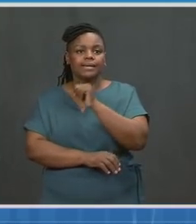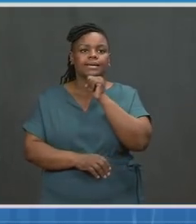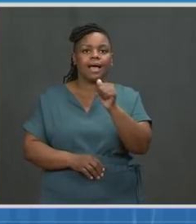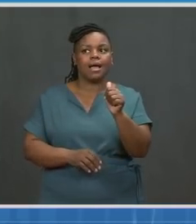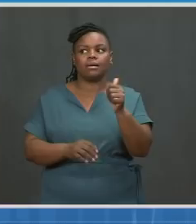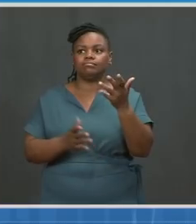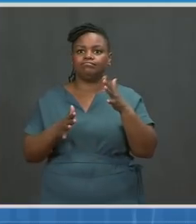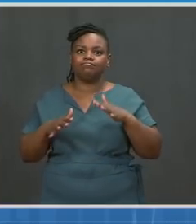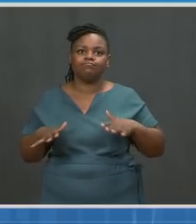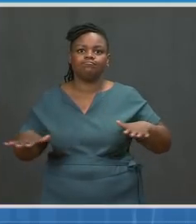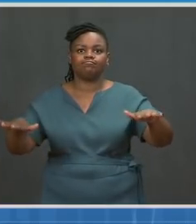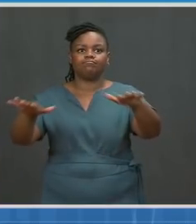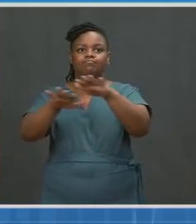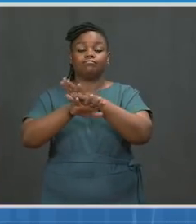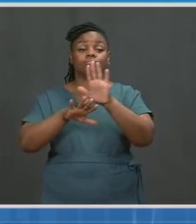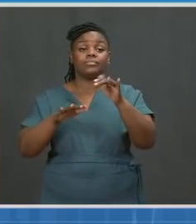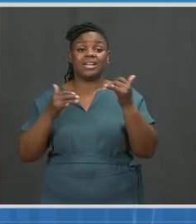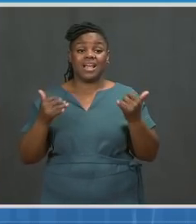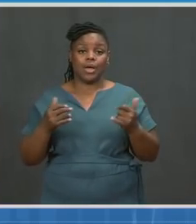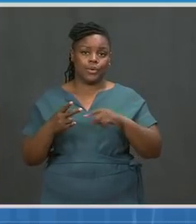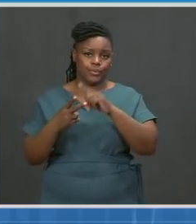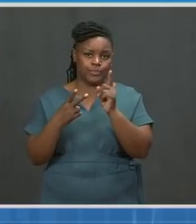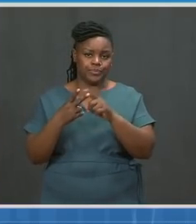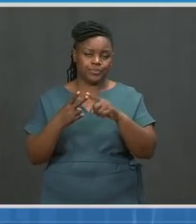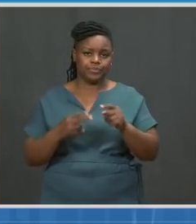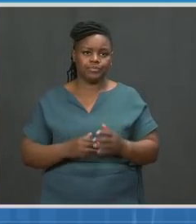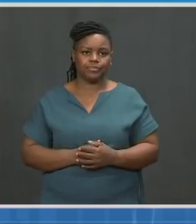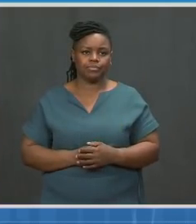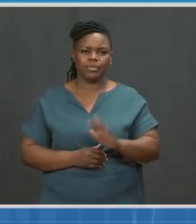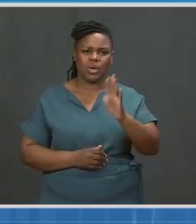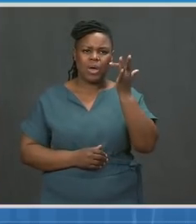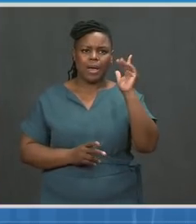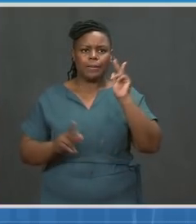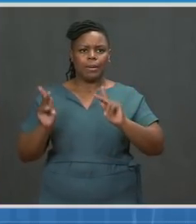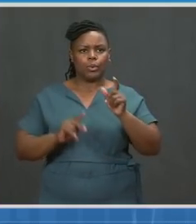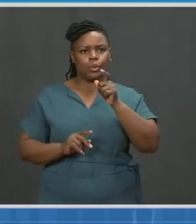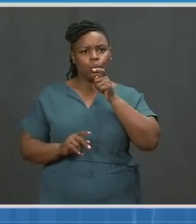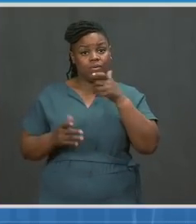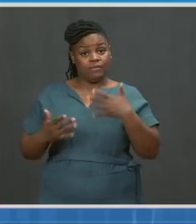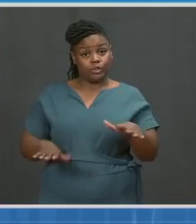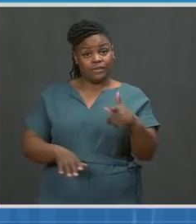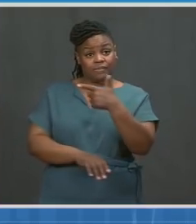With regard to why people who are vaccinated are wearing masks indoors,